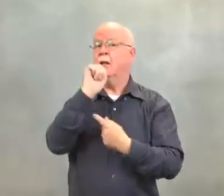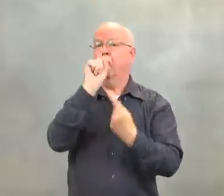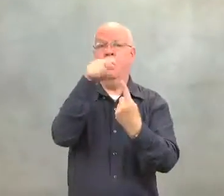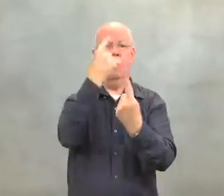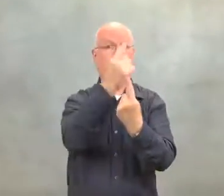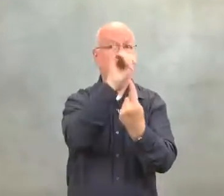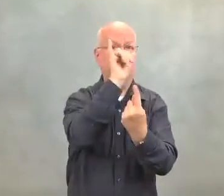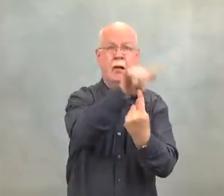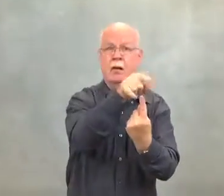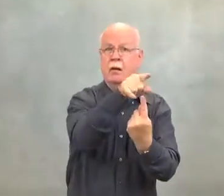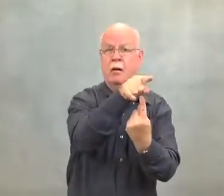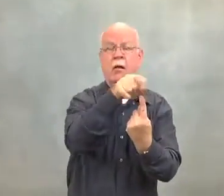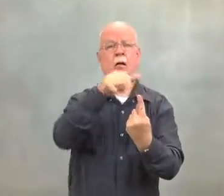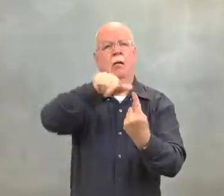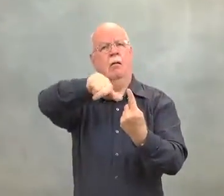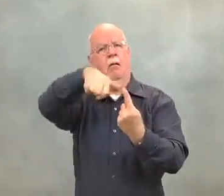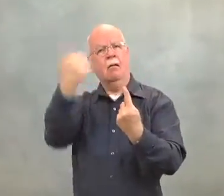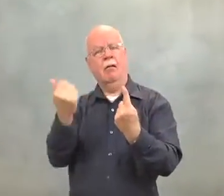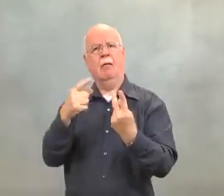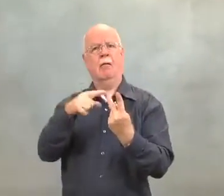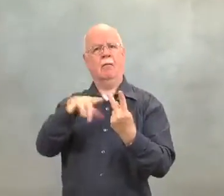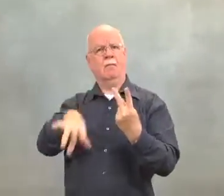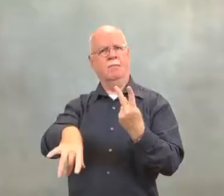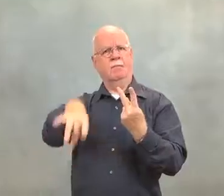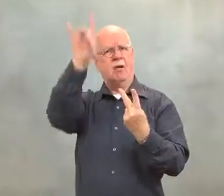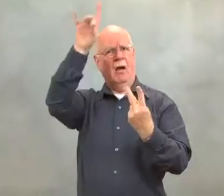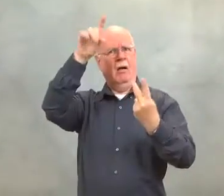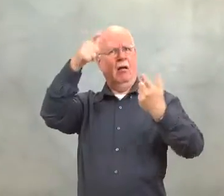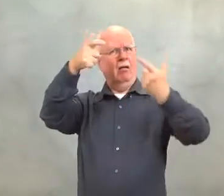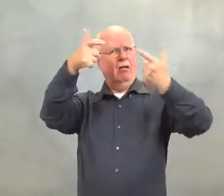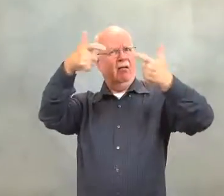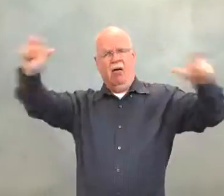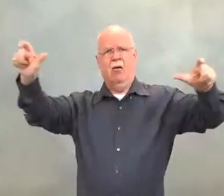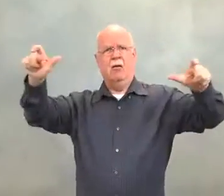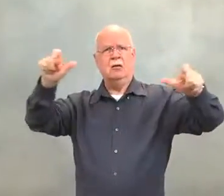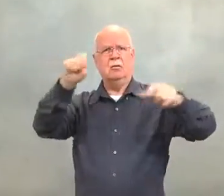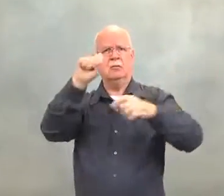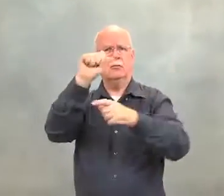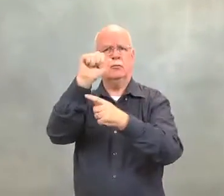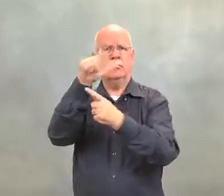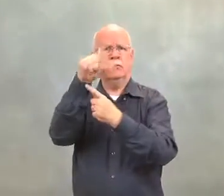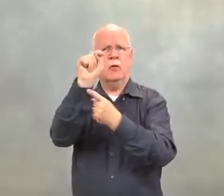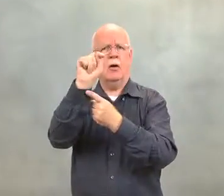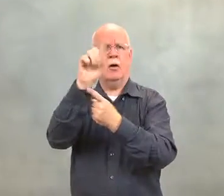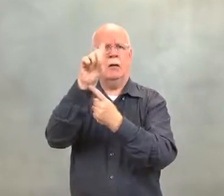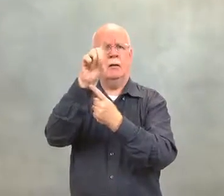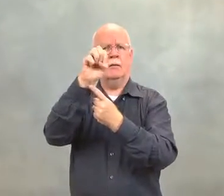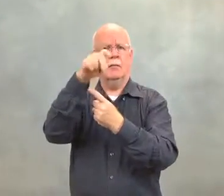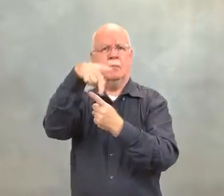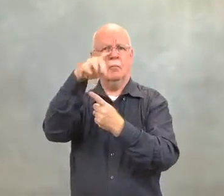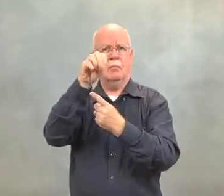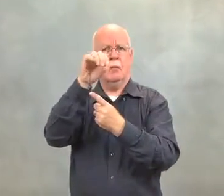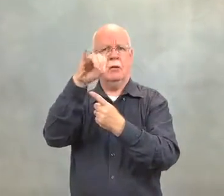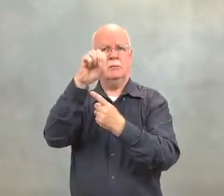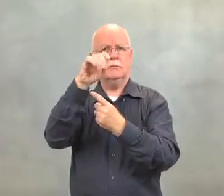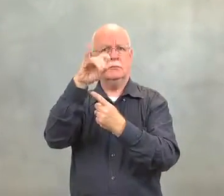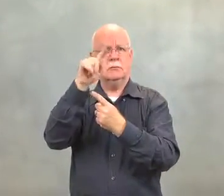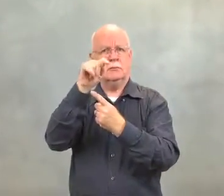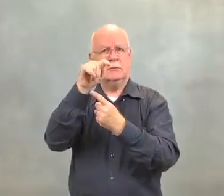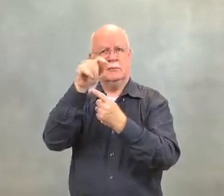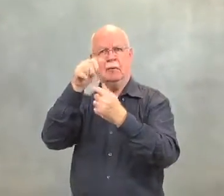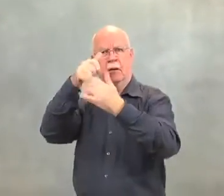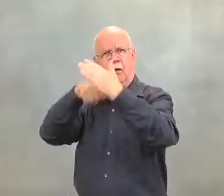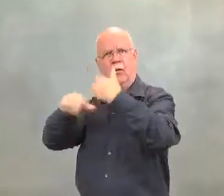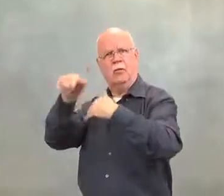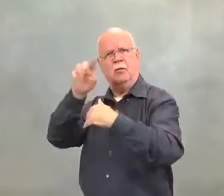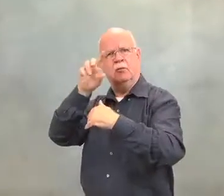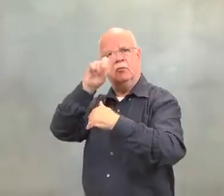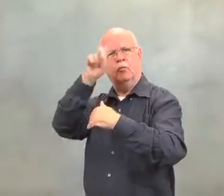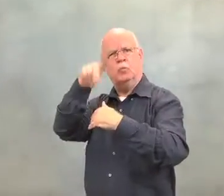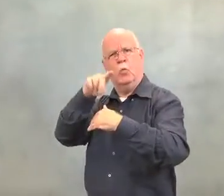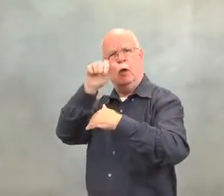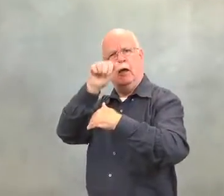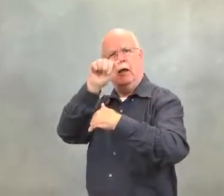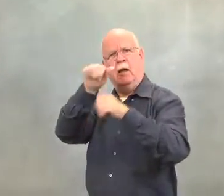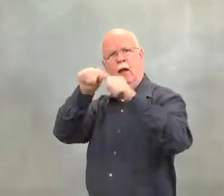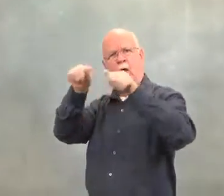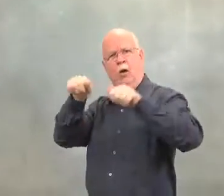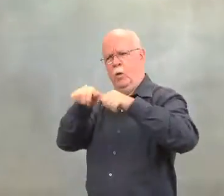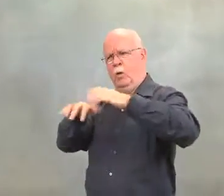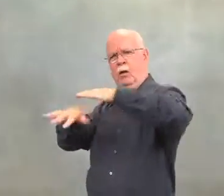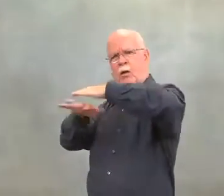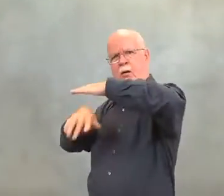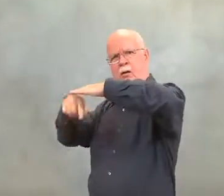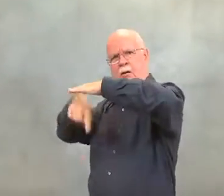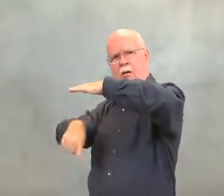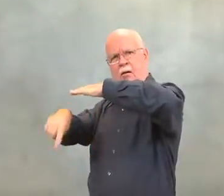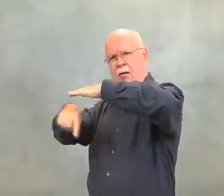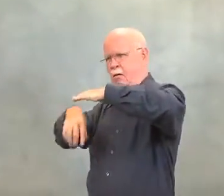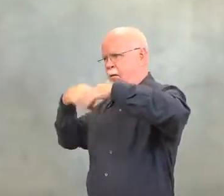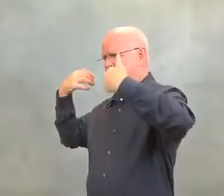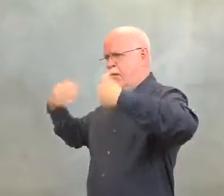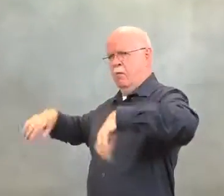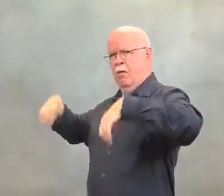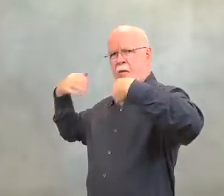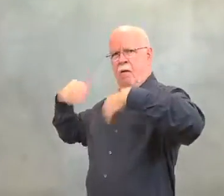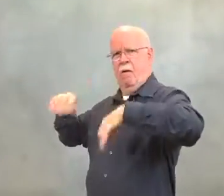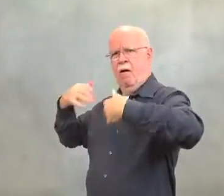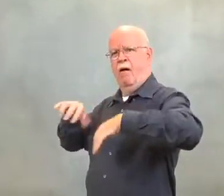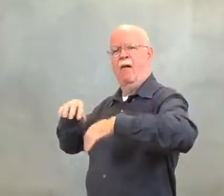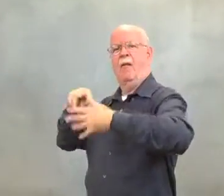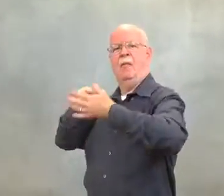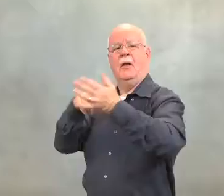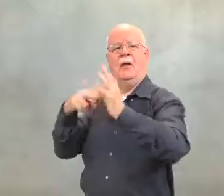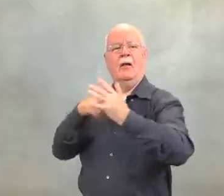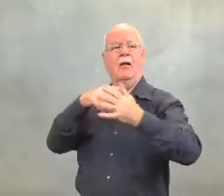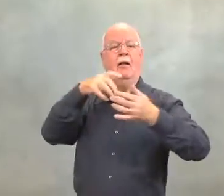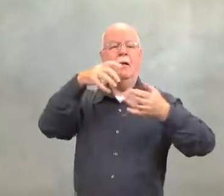In addition, large salt deposits were found under the Detroit area.